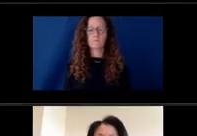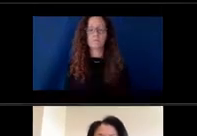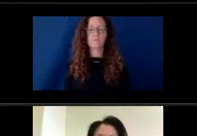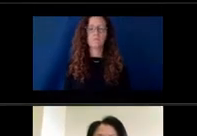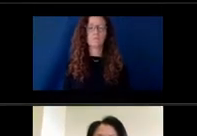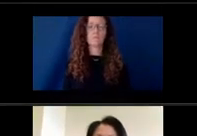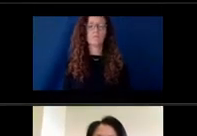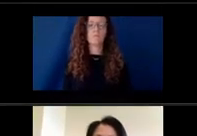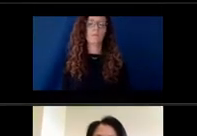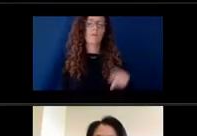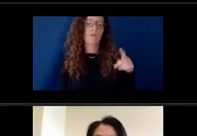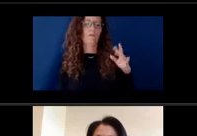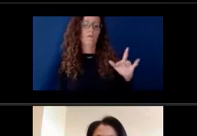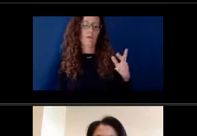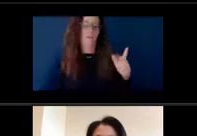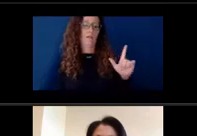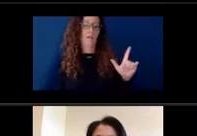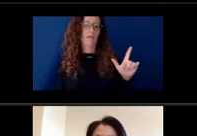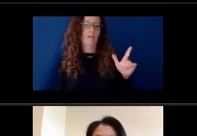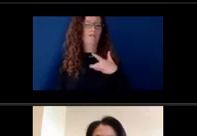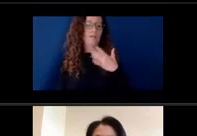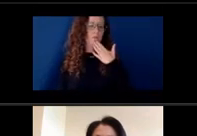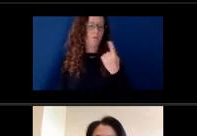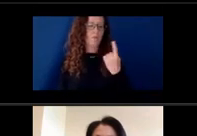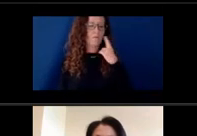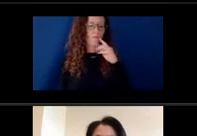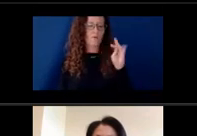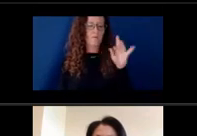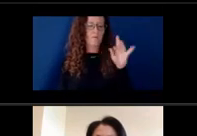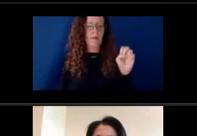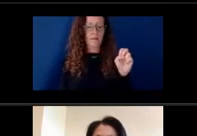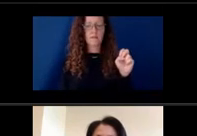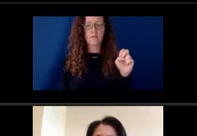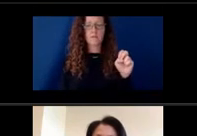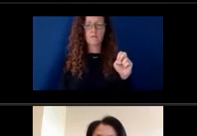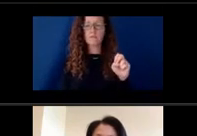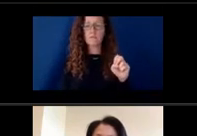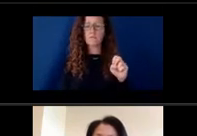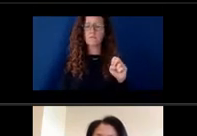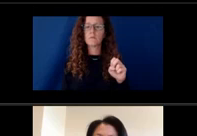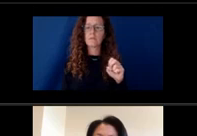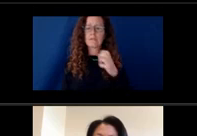I think this is a good question for Mike. So should HeatRisk be used for